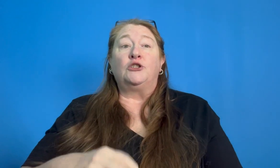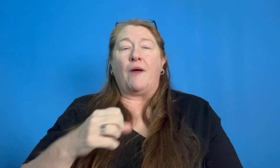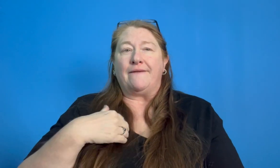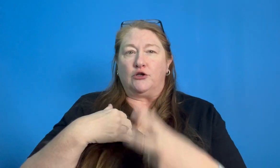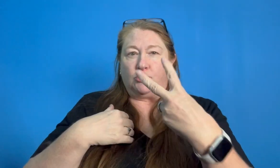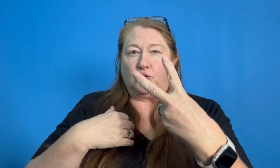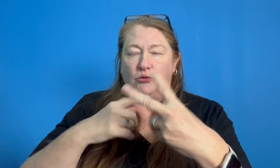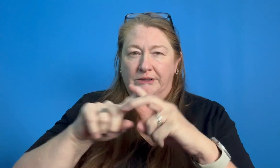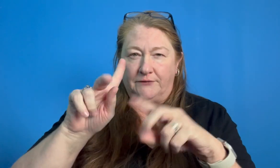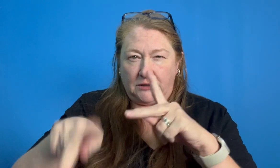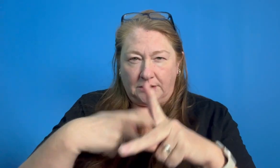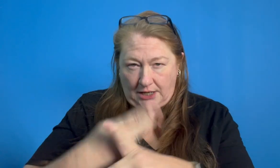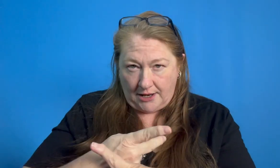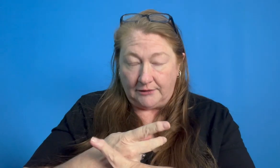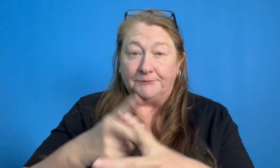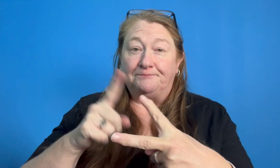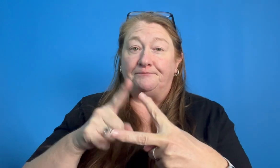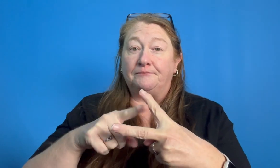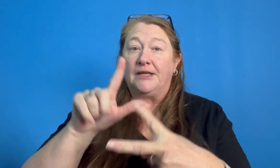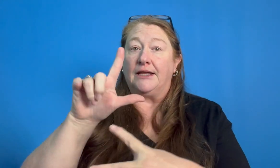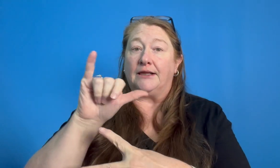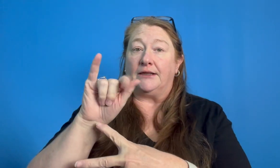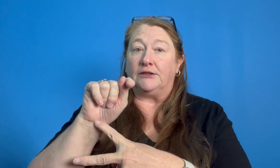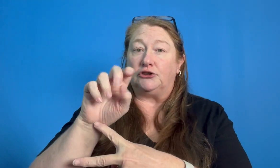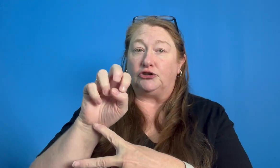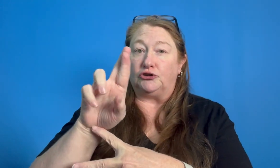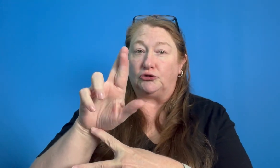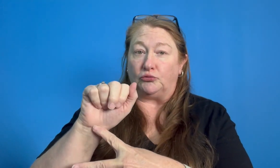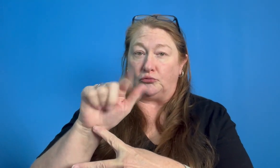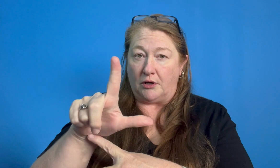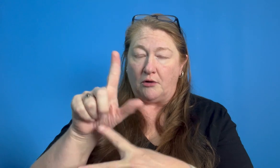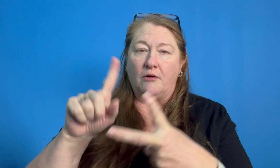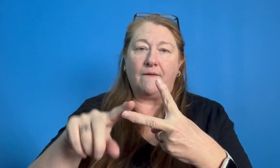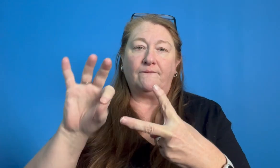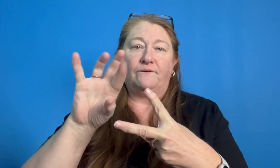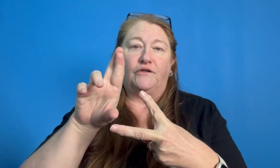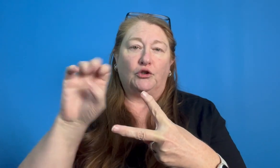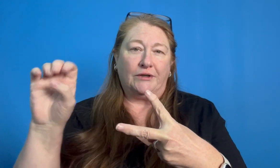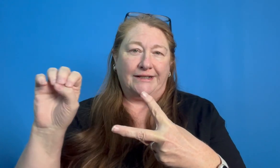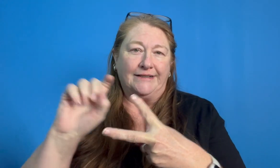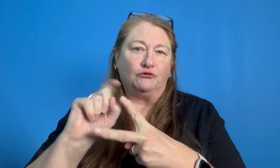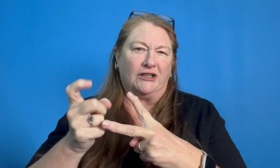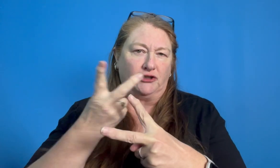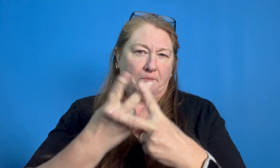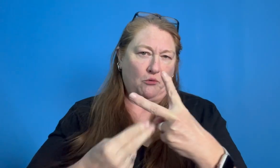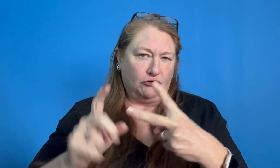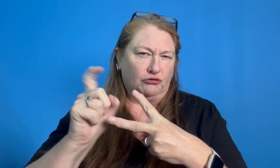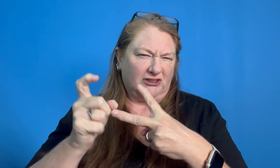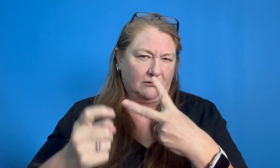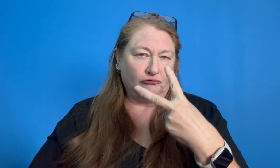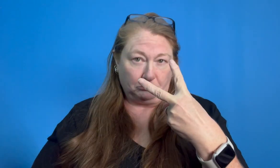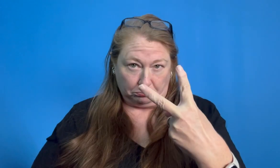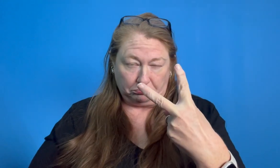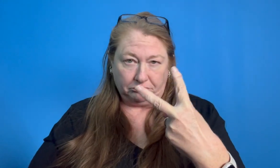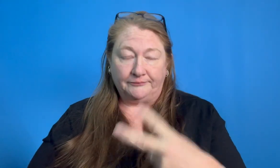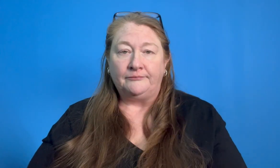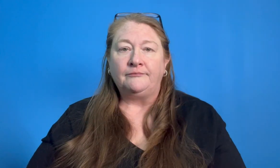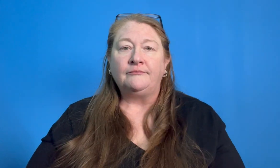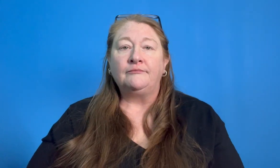There are two types of translations: Literal and Free..